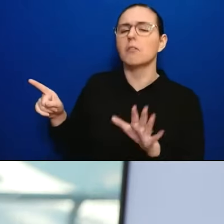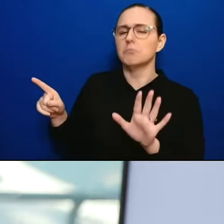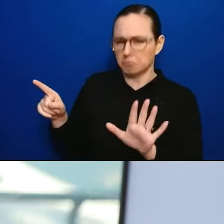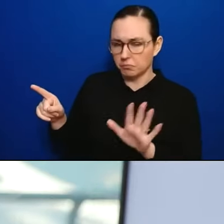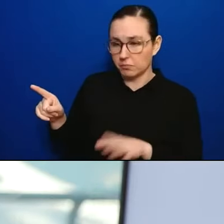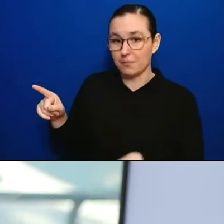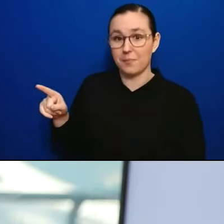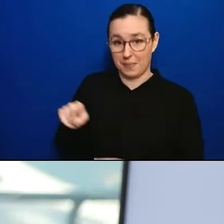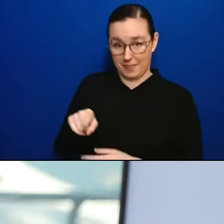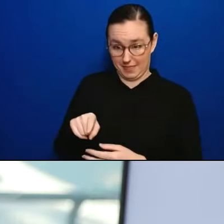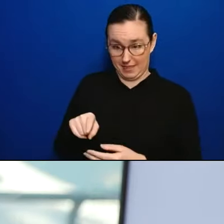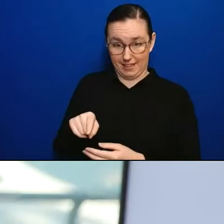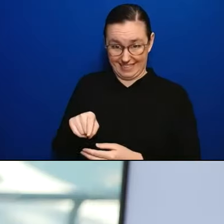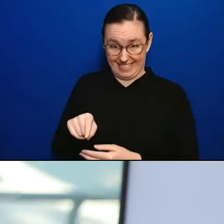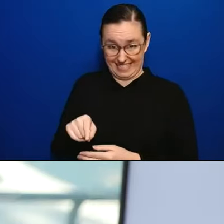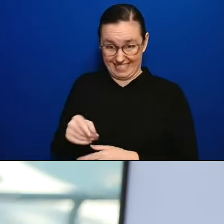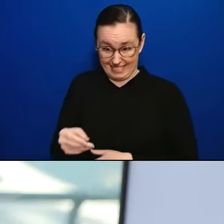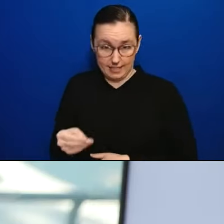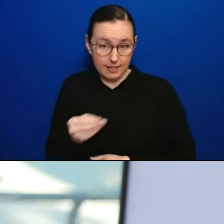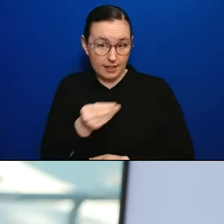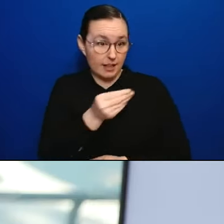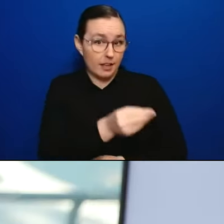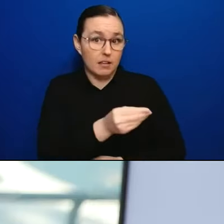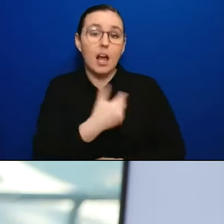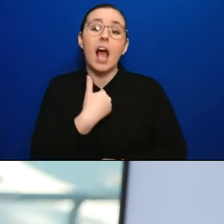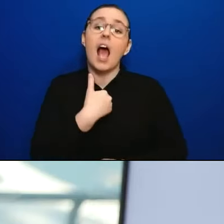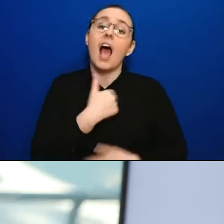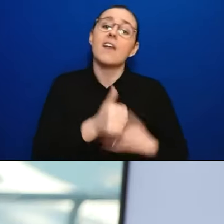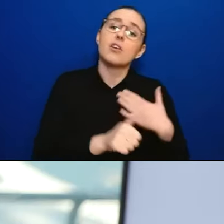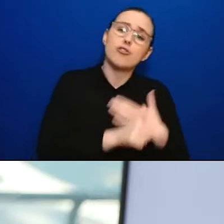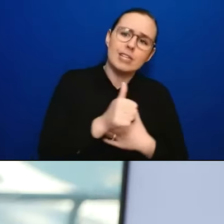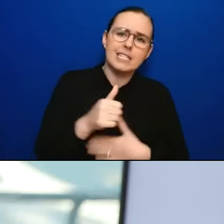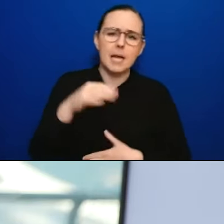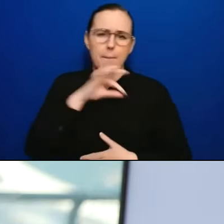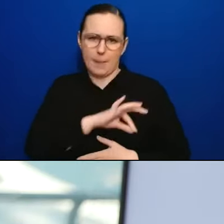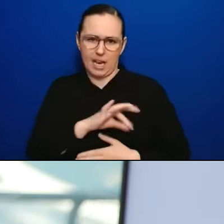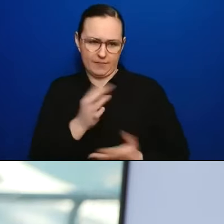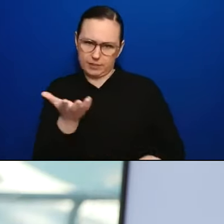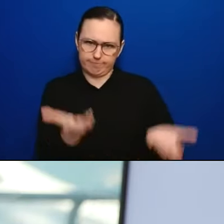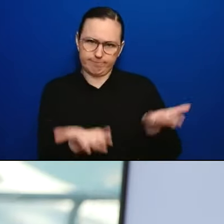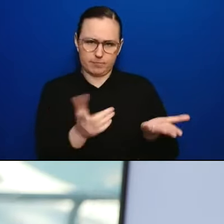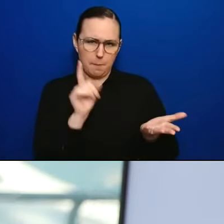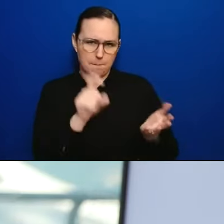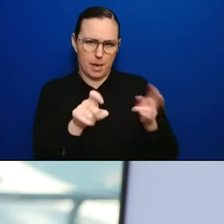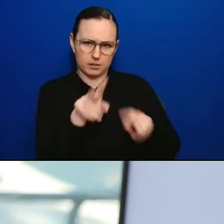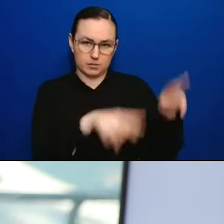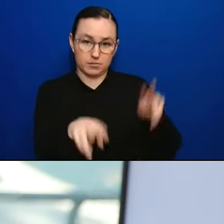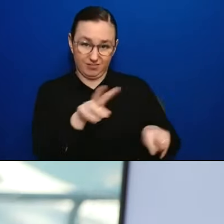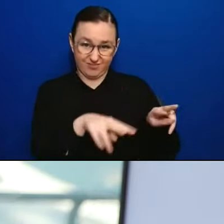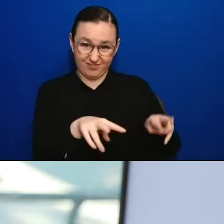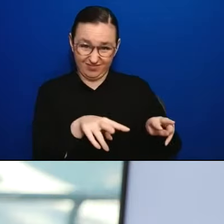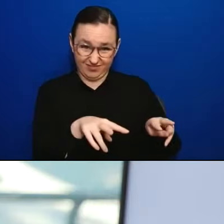recommendations. And this is a very challenging medication combination. Every medication comes with